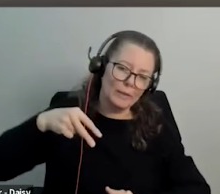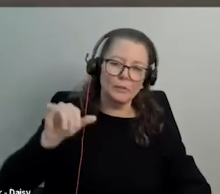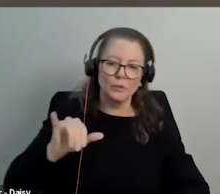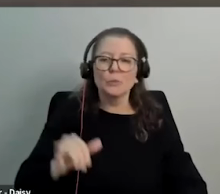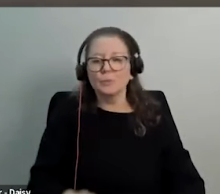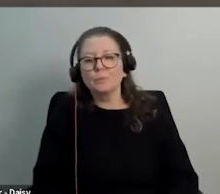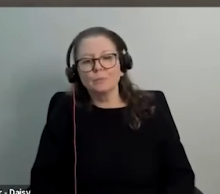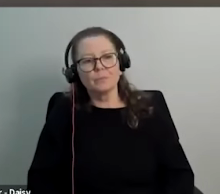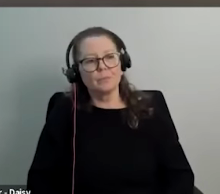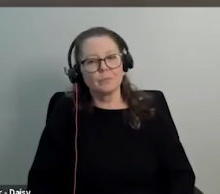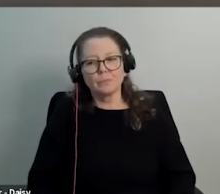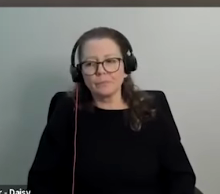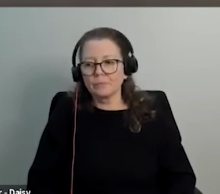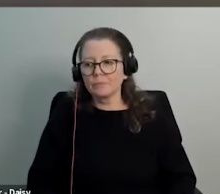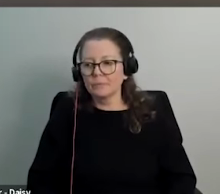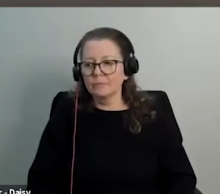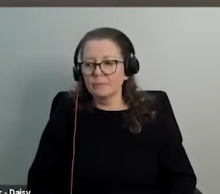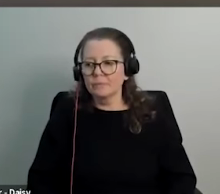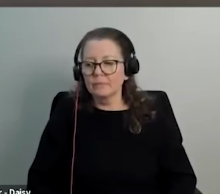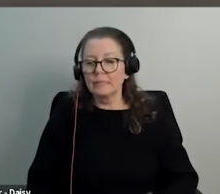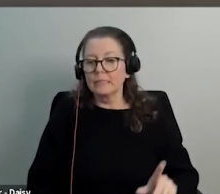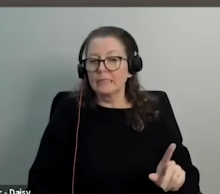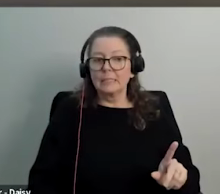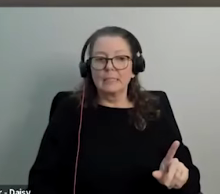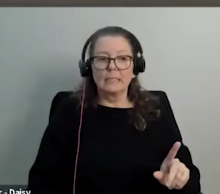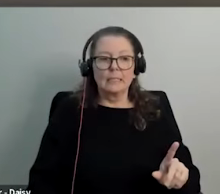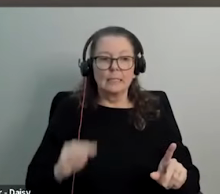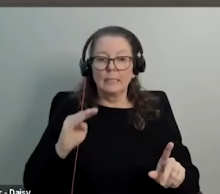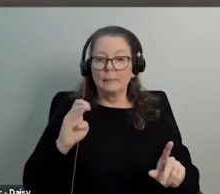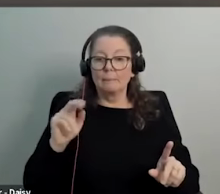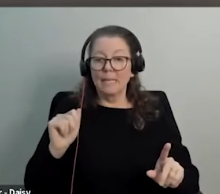So I think we have time for just one more question.